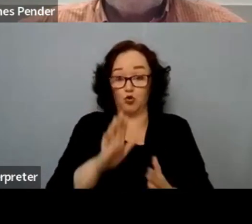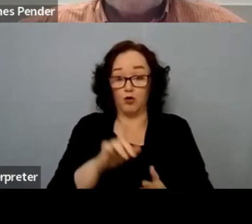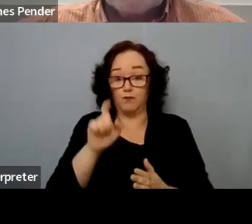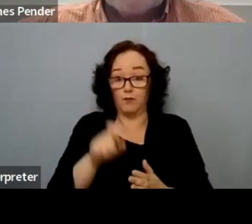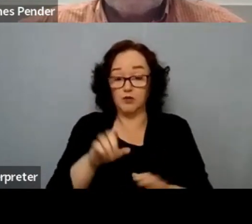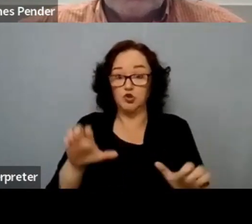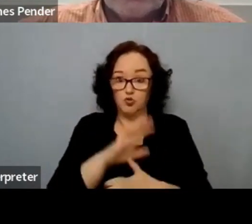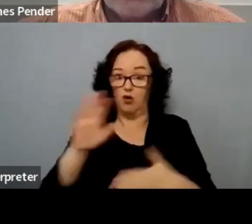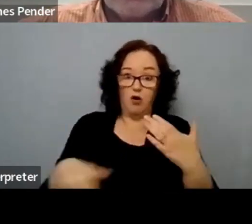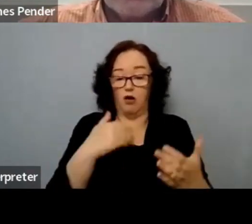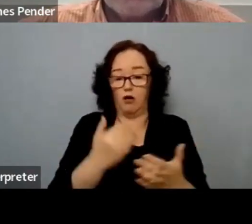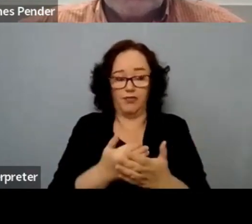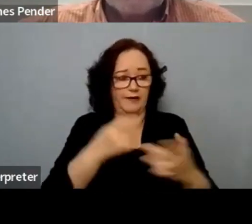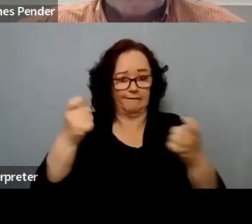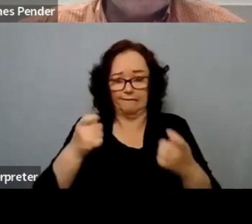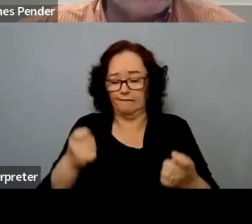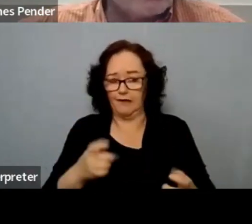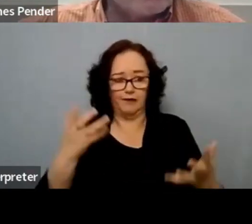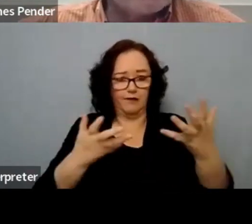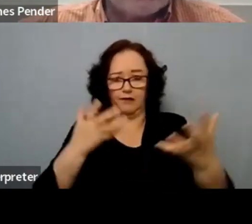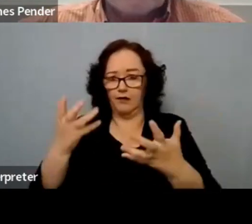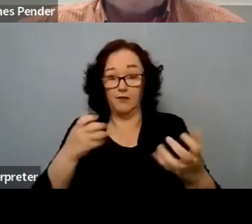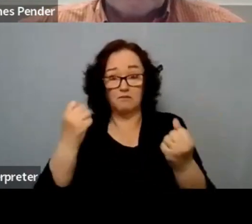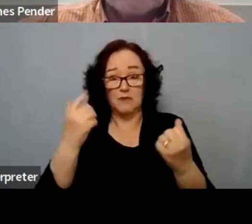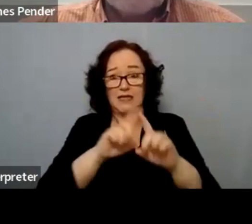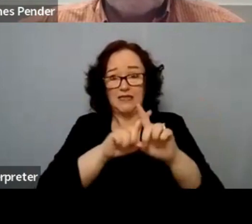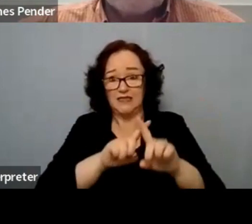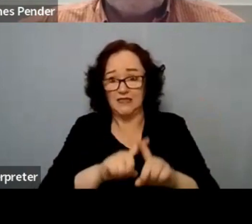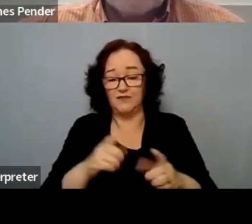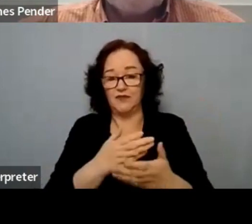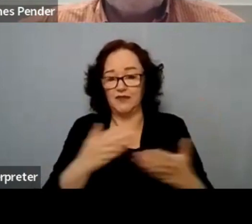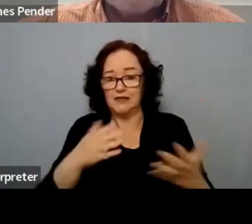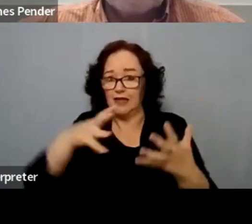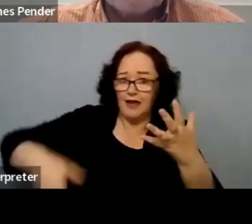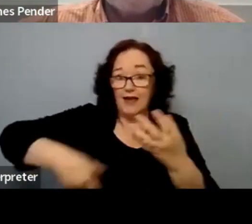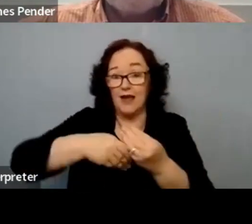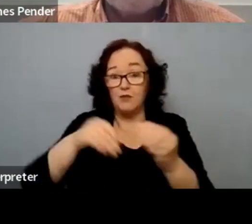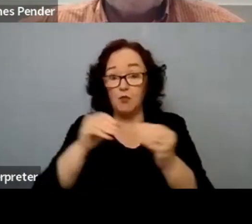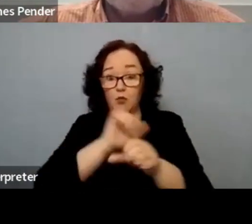million different moving pieces. There could be ways to incorporate this into practice